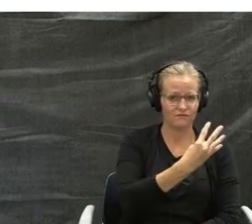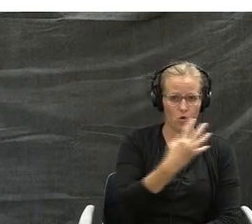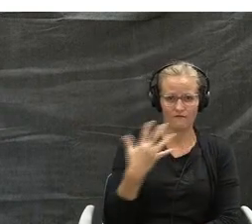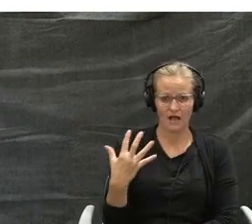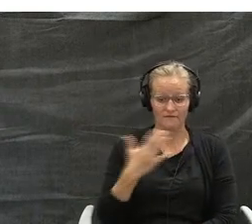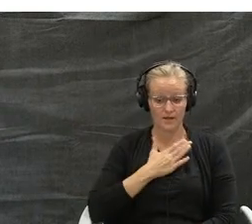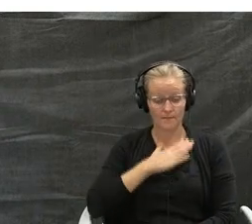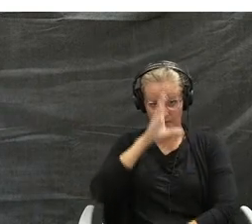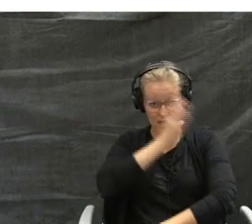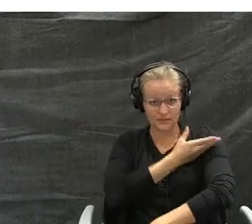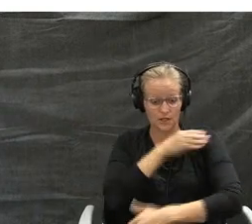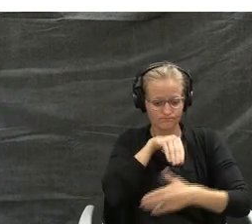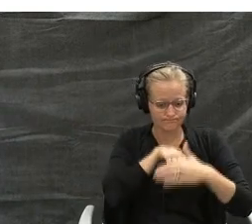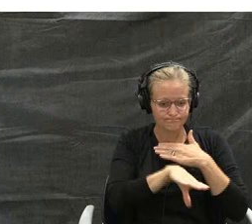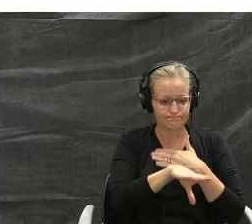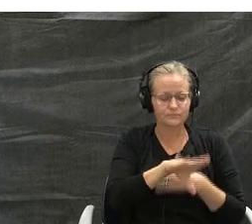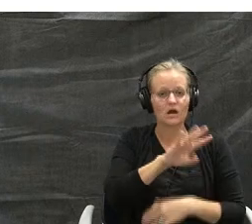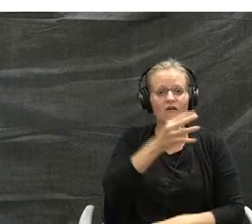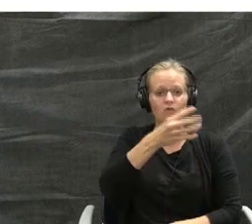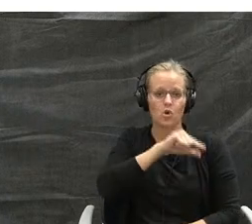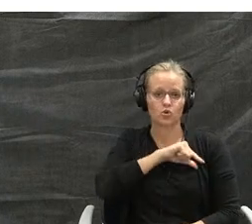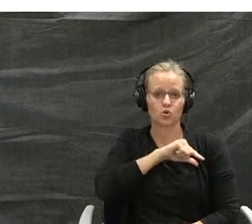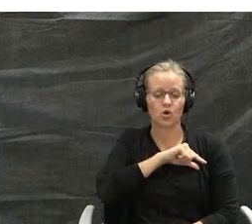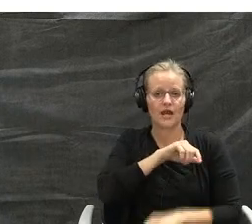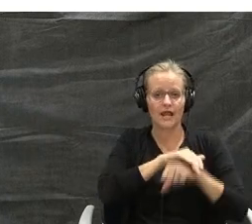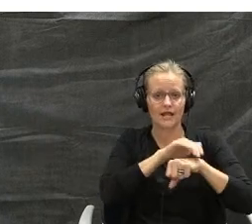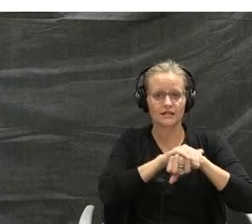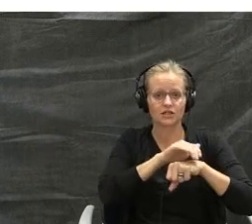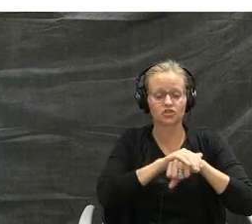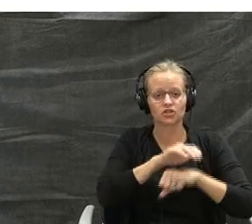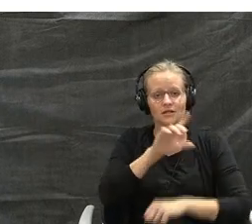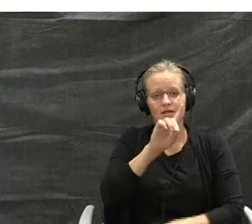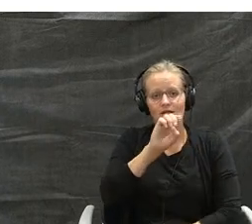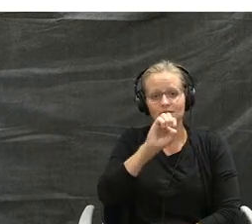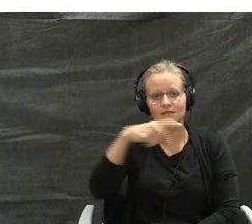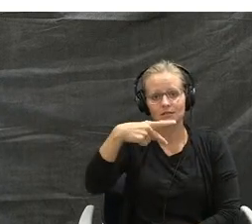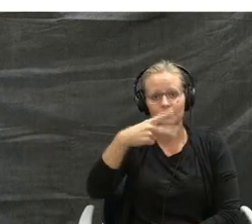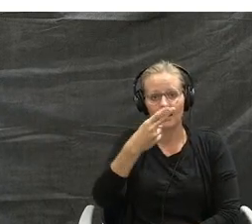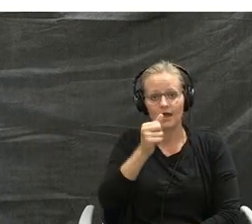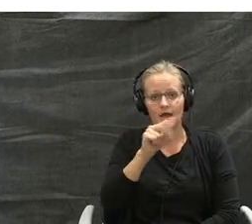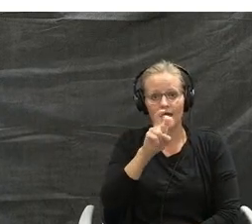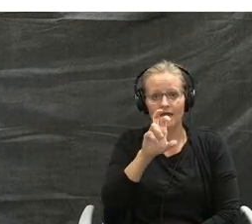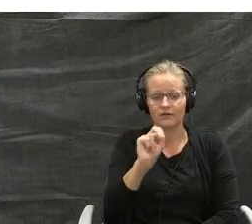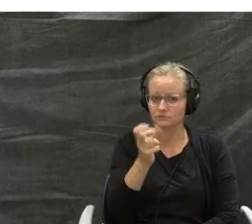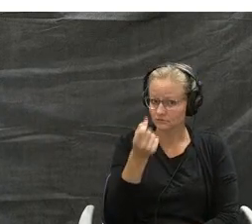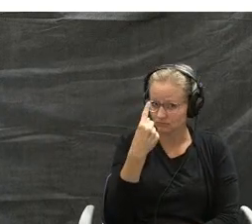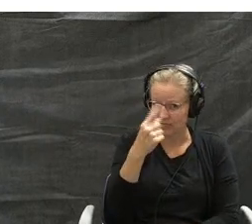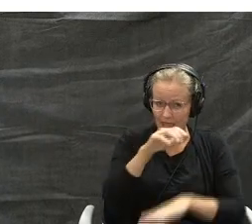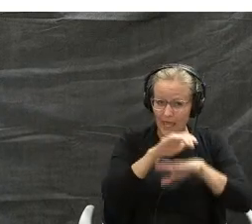4th grade English at Deephaven. I can assure you that English parents will be enraged should this become a reality.